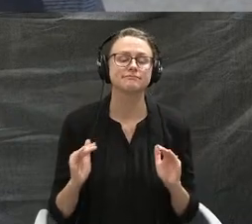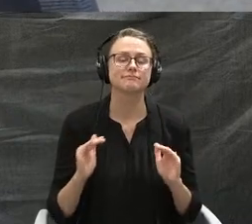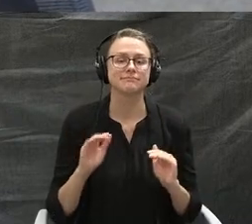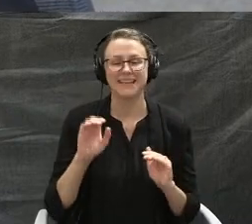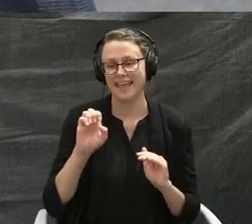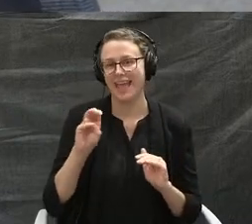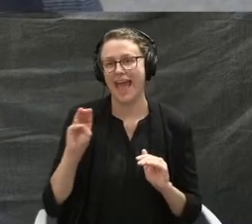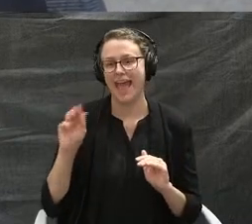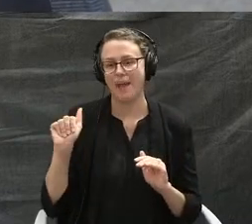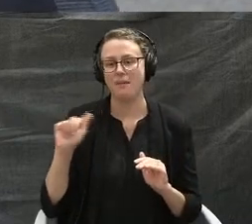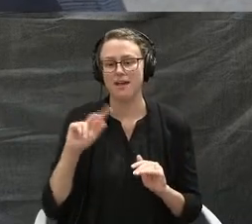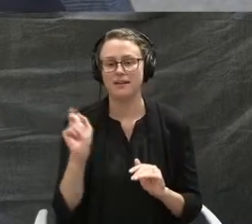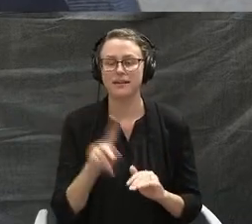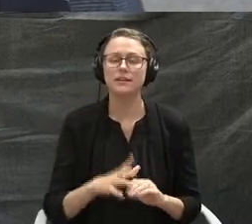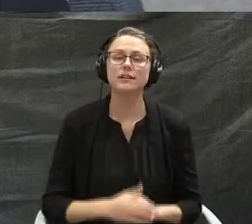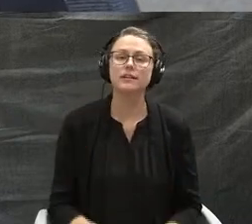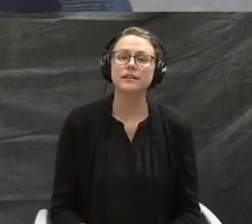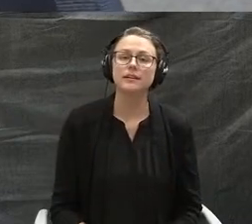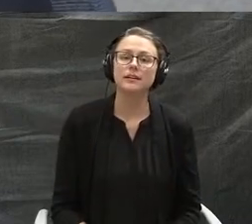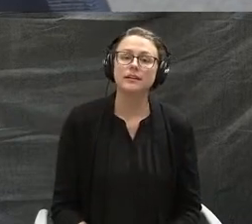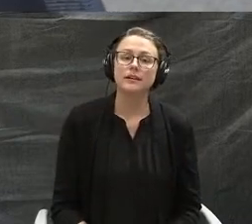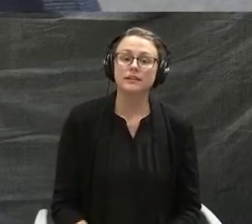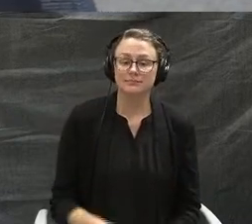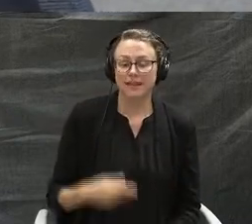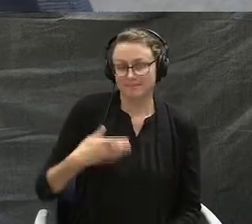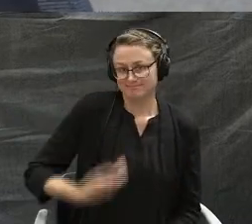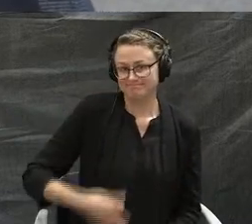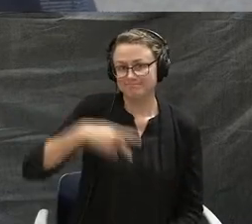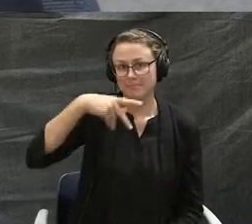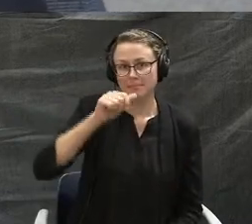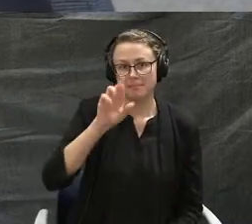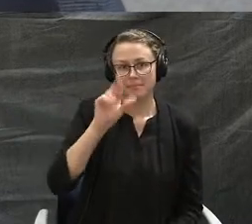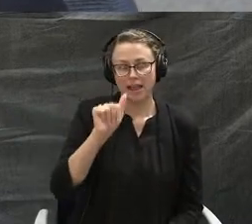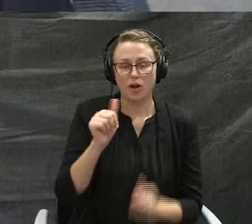Chanhassen. As a para with the DCD Program I want to know how